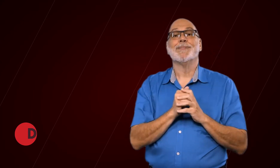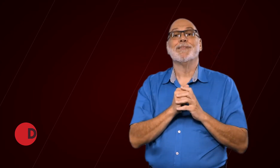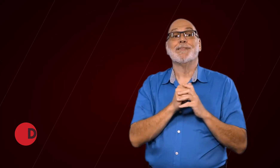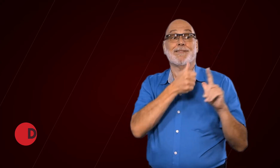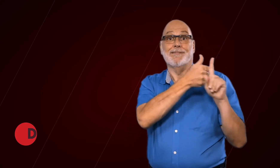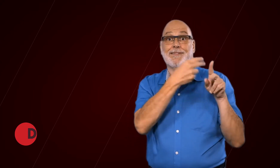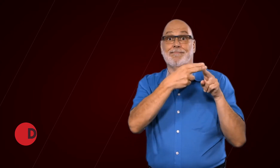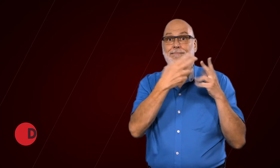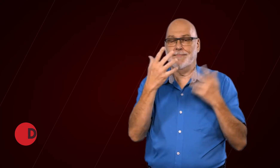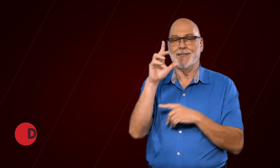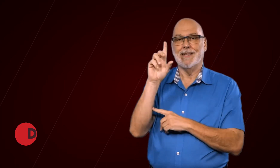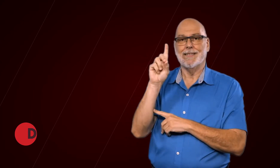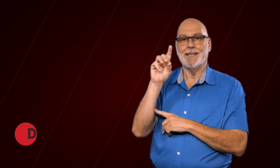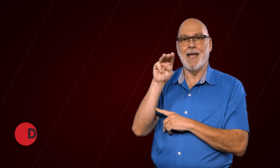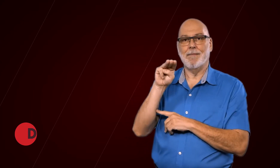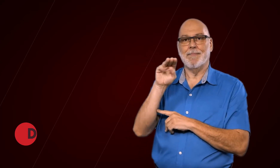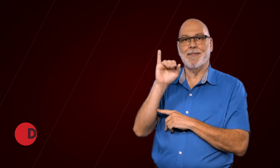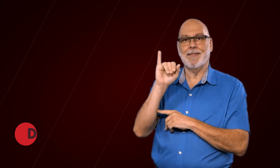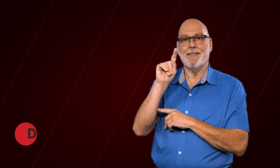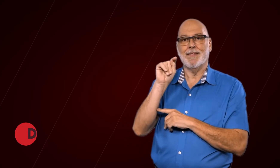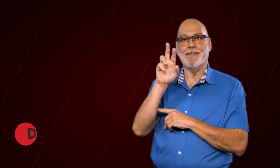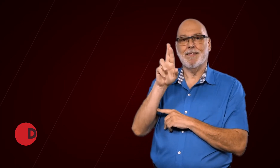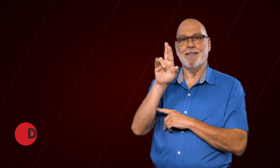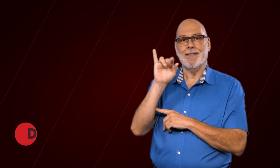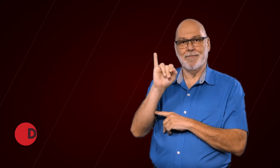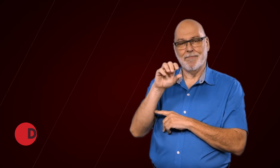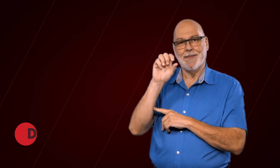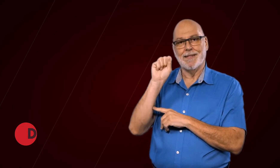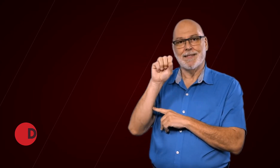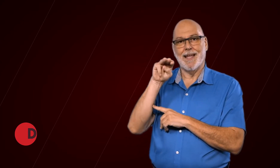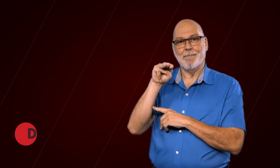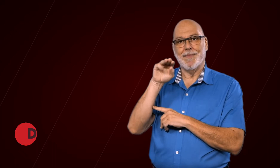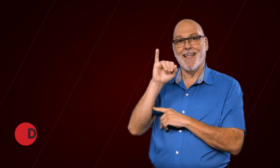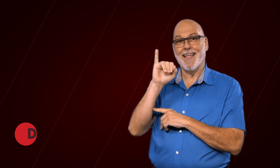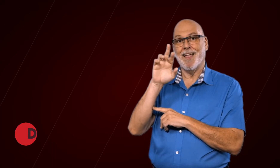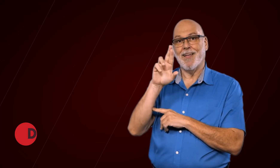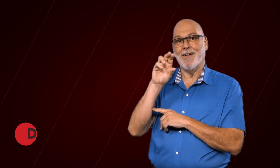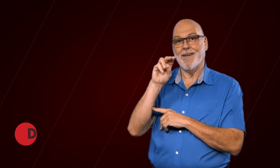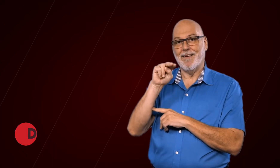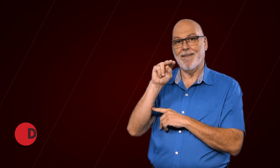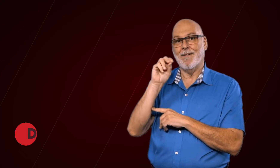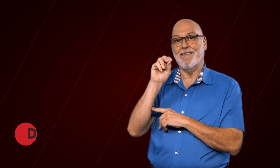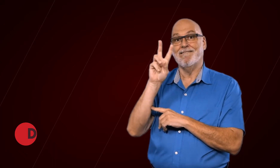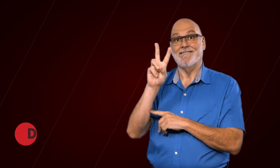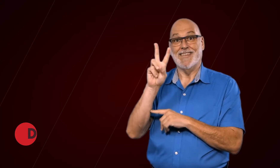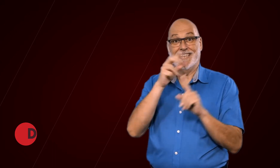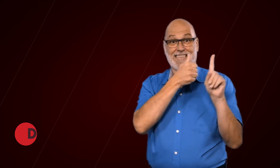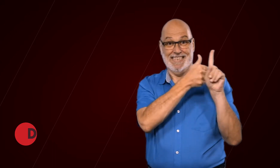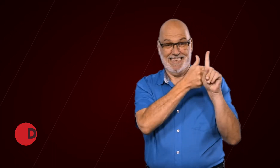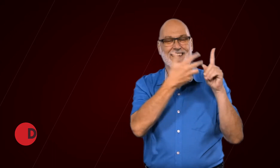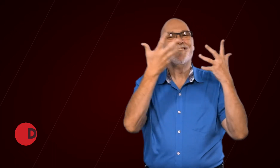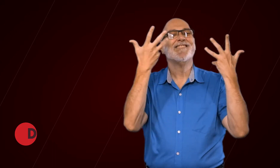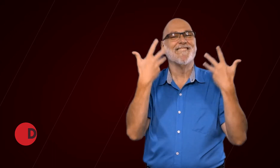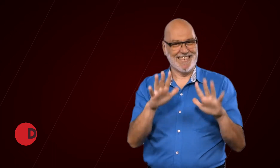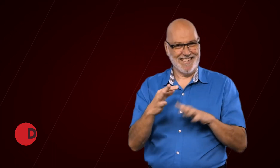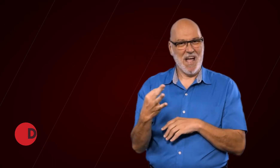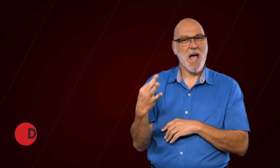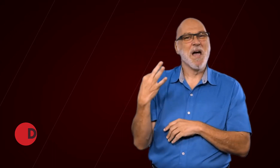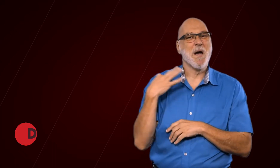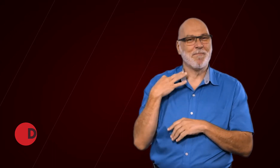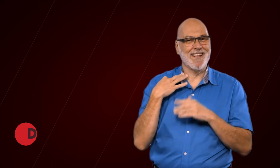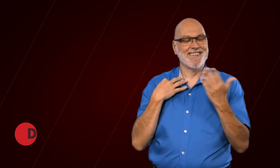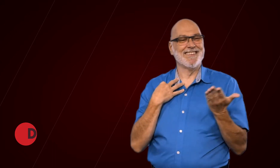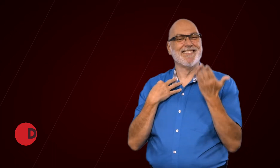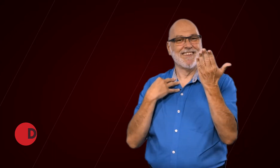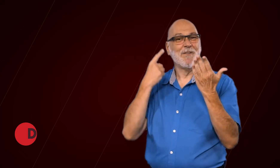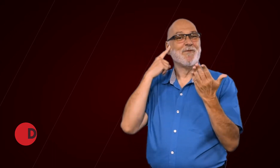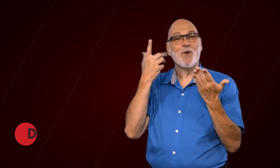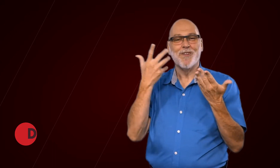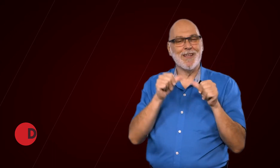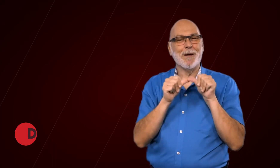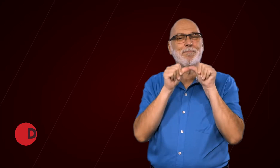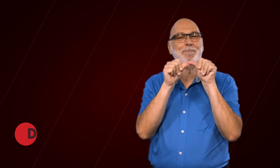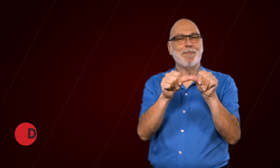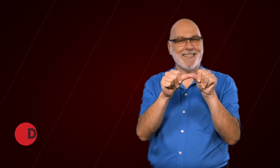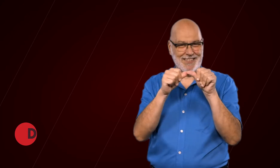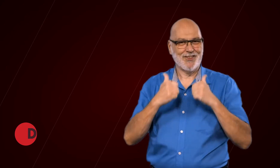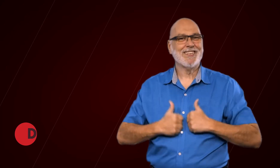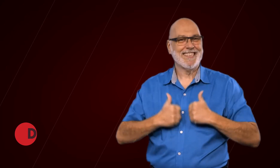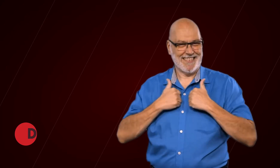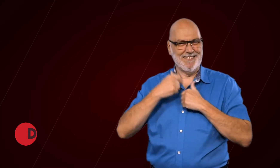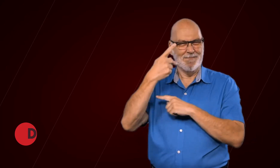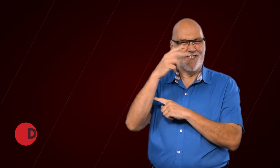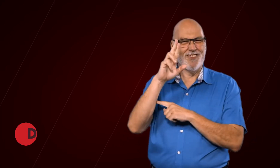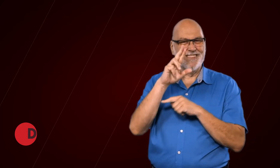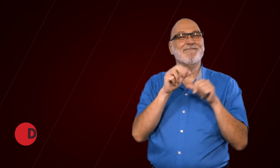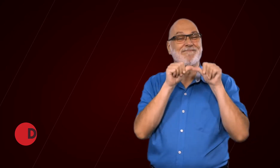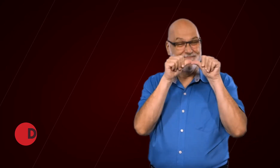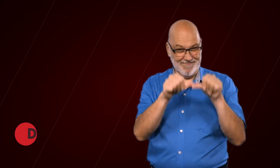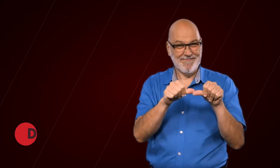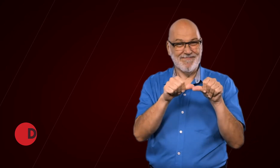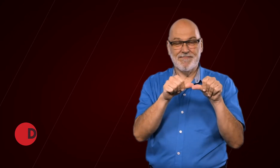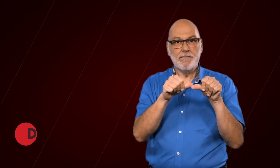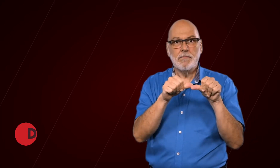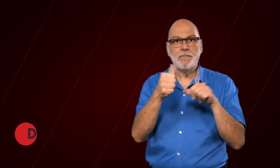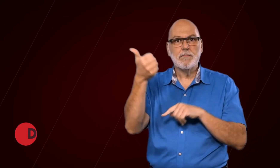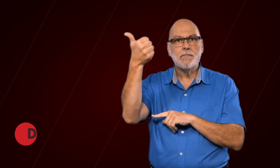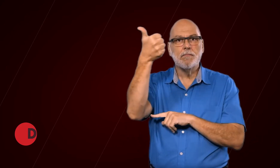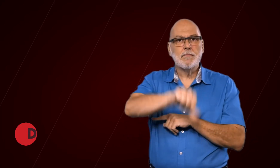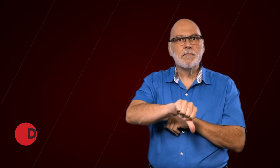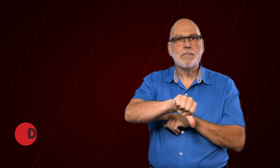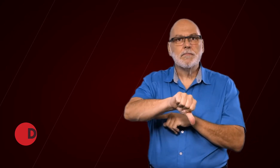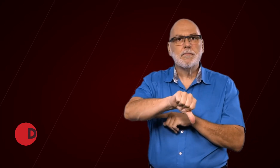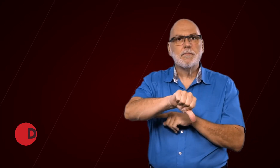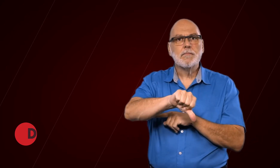Dmitri Smirnov whose application for permanent residency was denied.